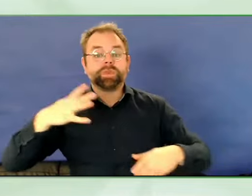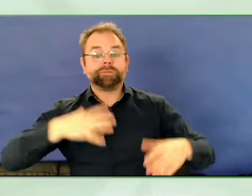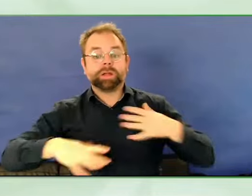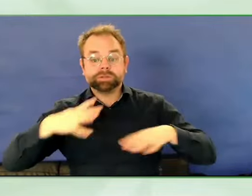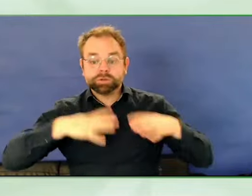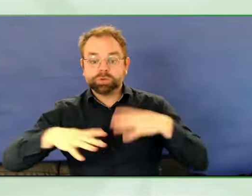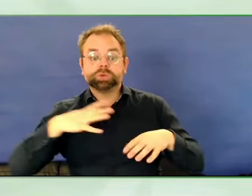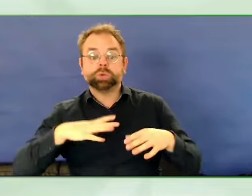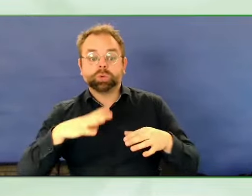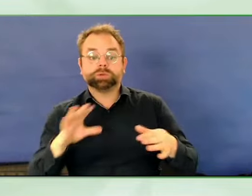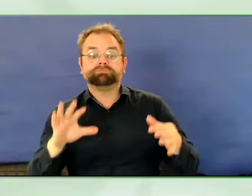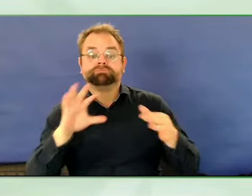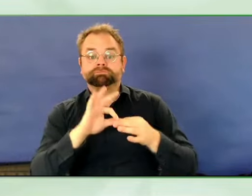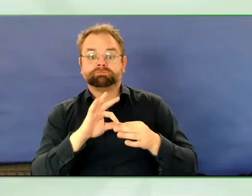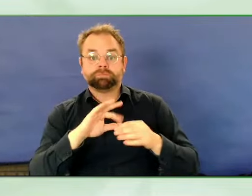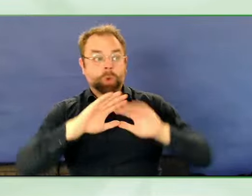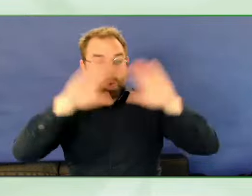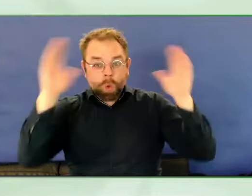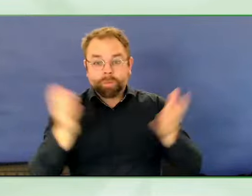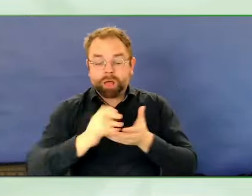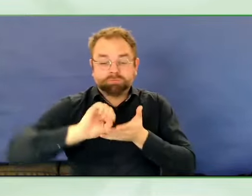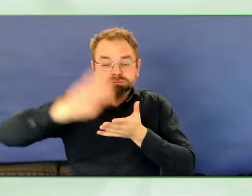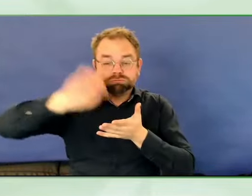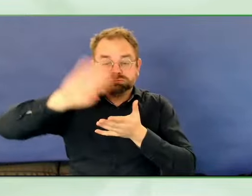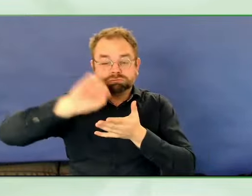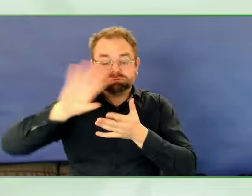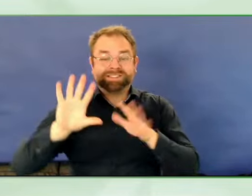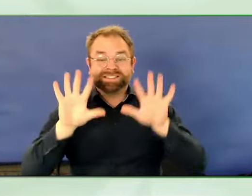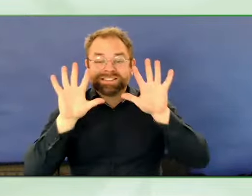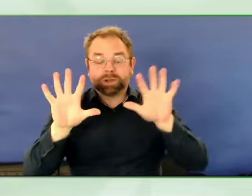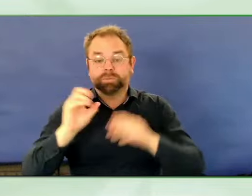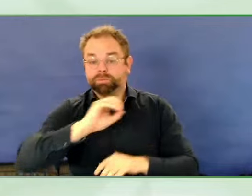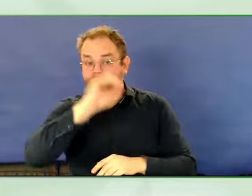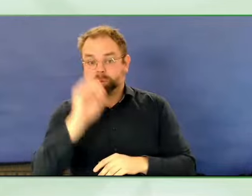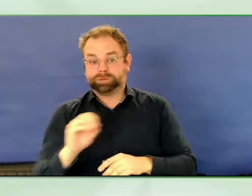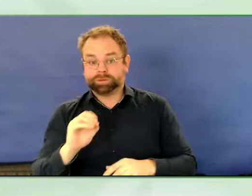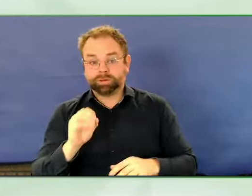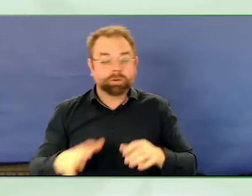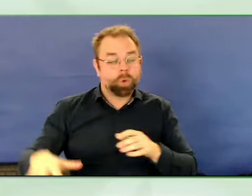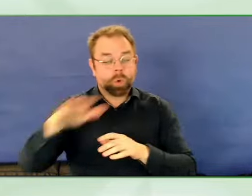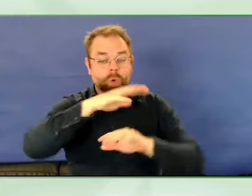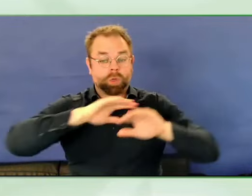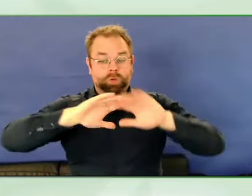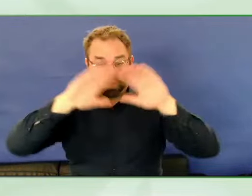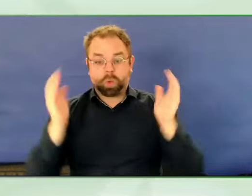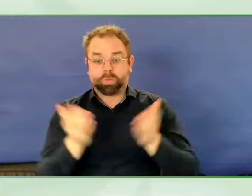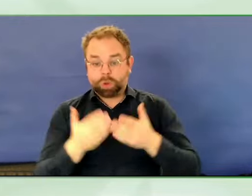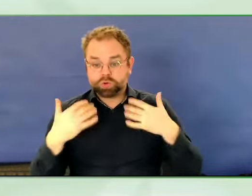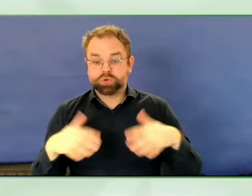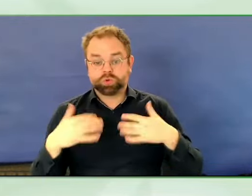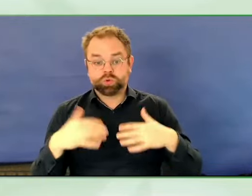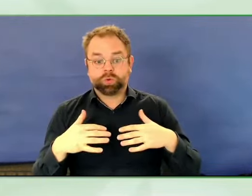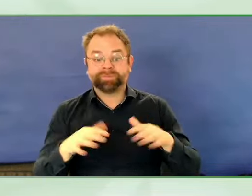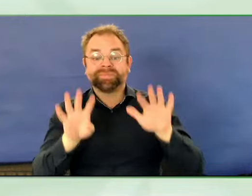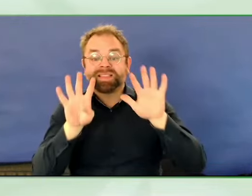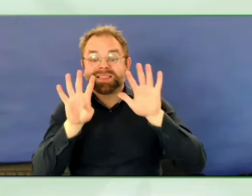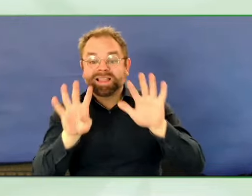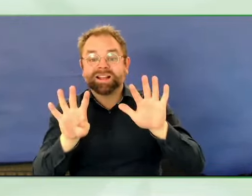I could talk about this one hour but what she passion does is it one of the most on